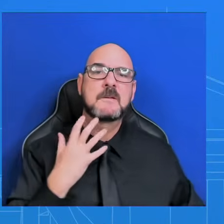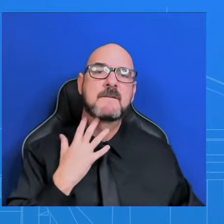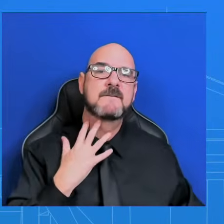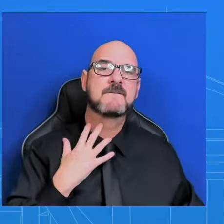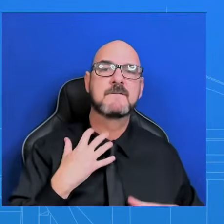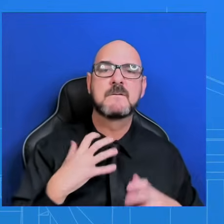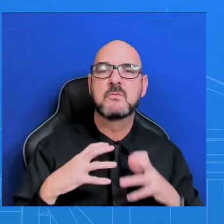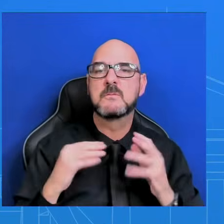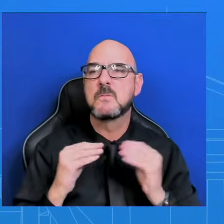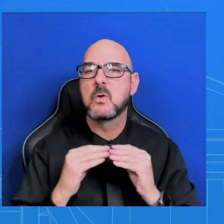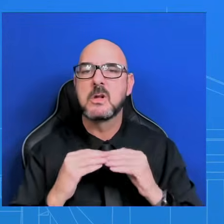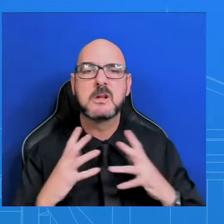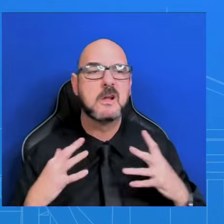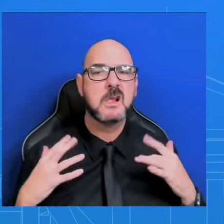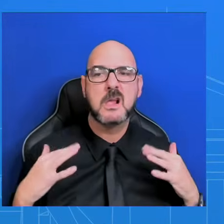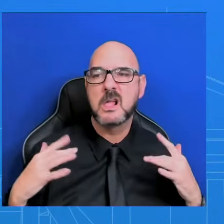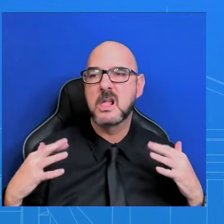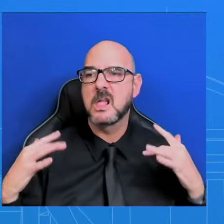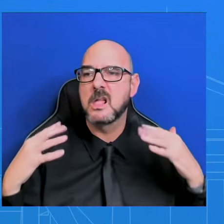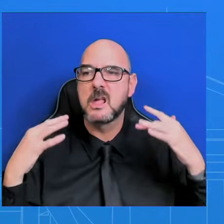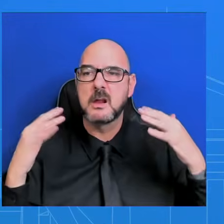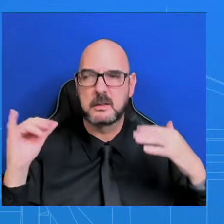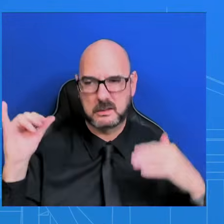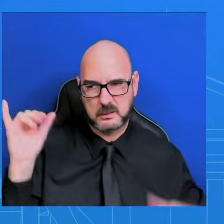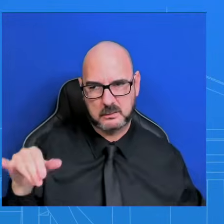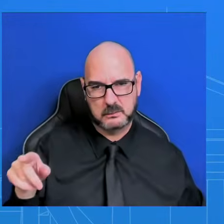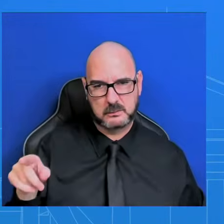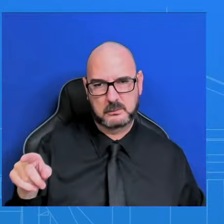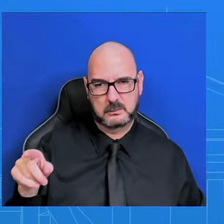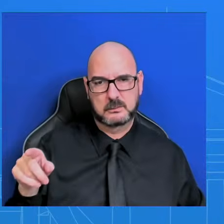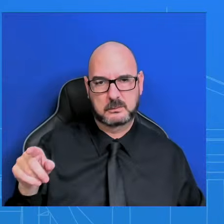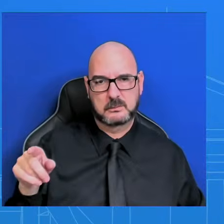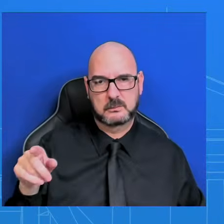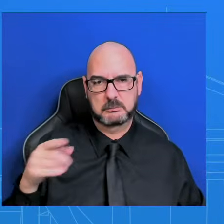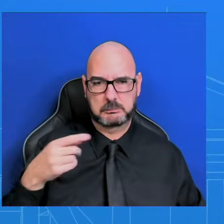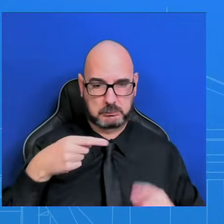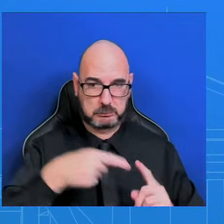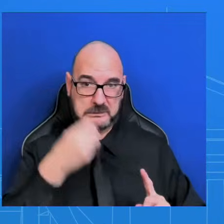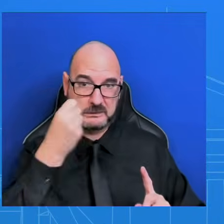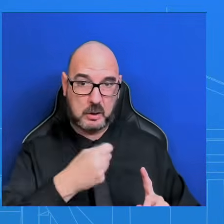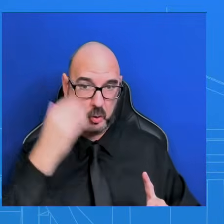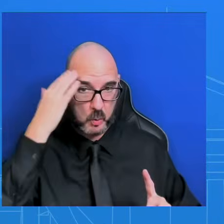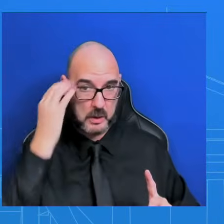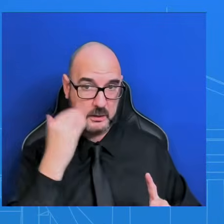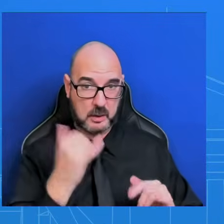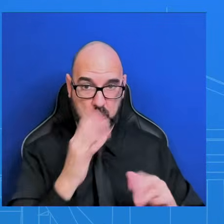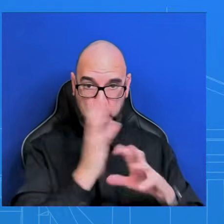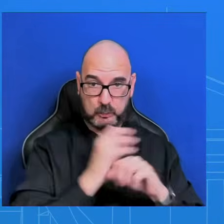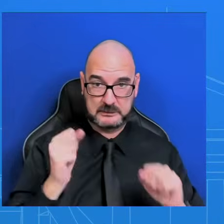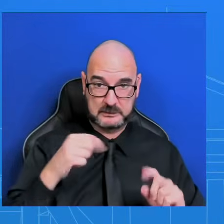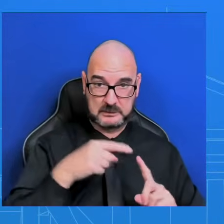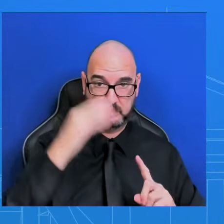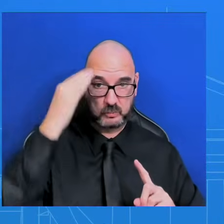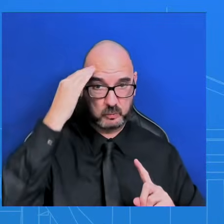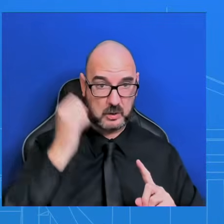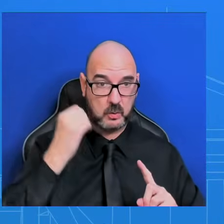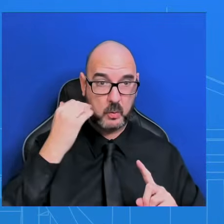and to threaten the region. And that is why President Biden has taken significant steps to shore up our alliances in the region.